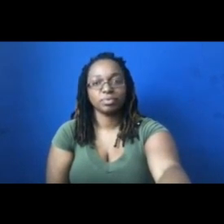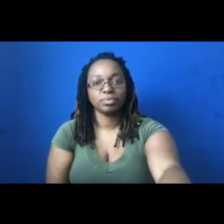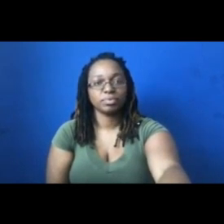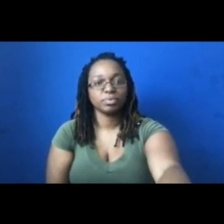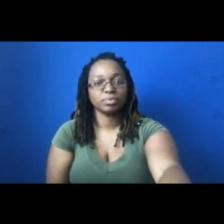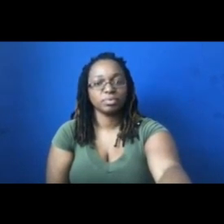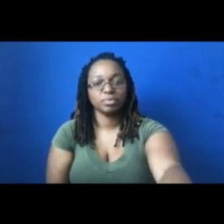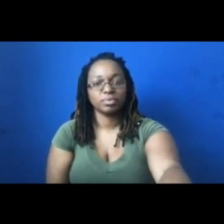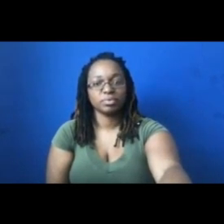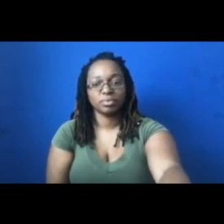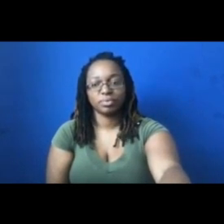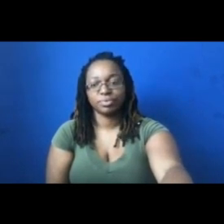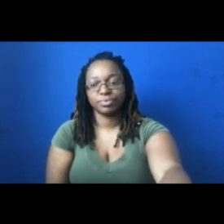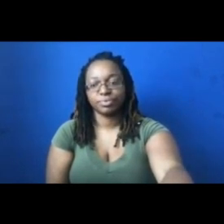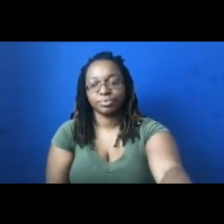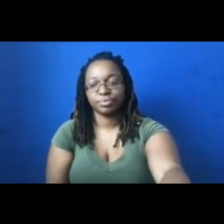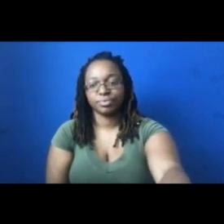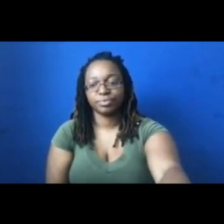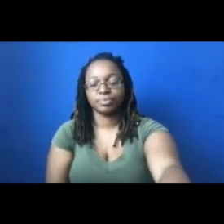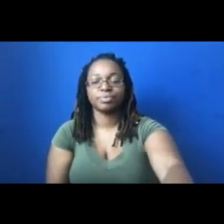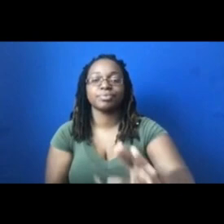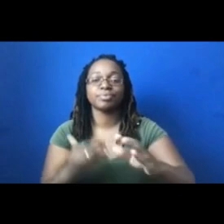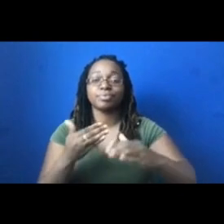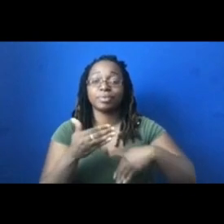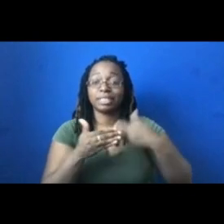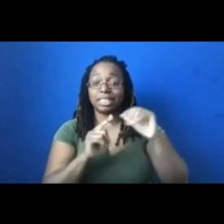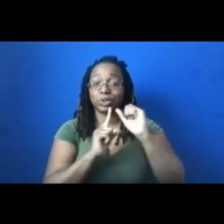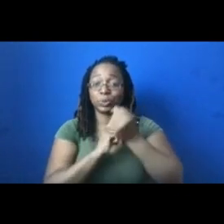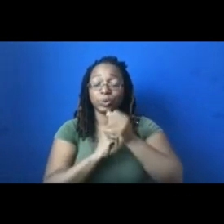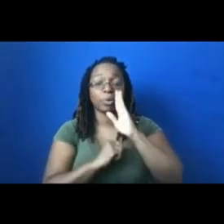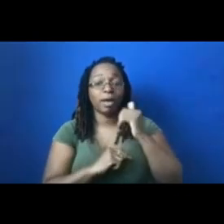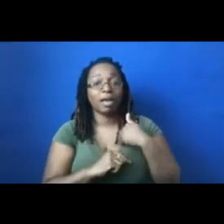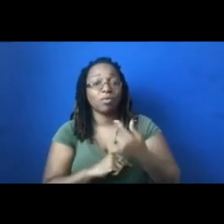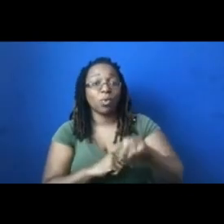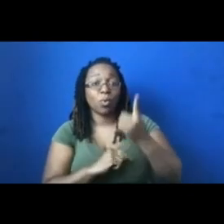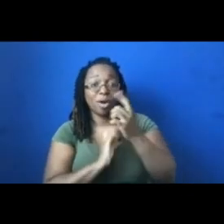scenario involves one skill and multiple roles and I'll give you